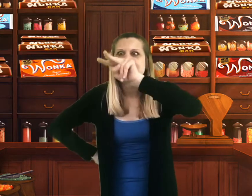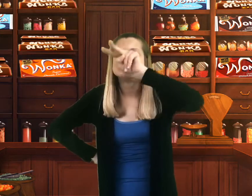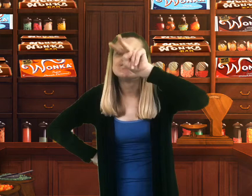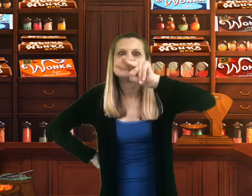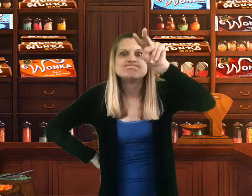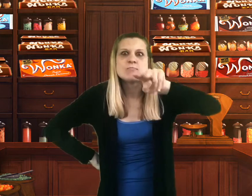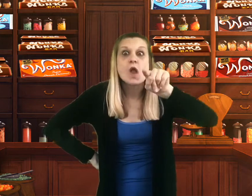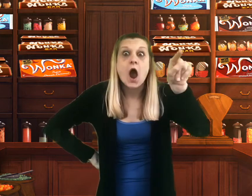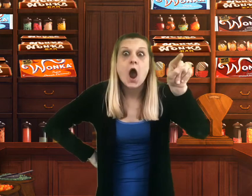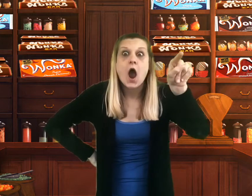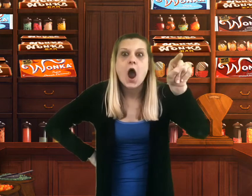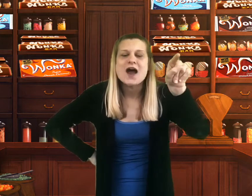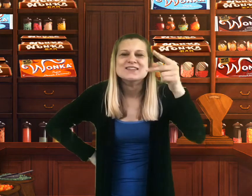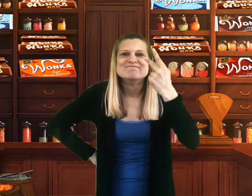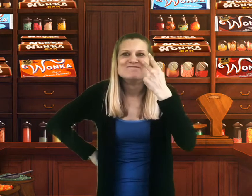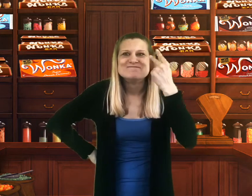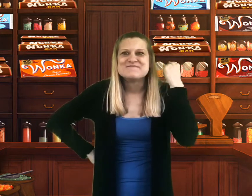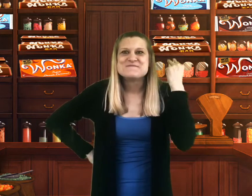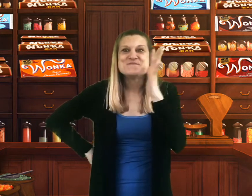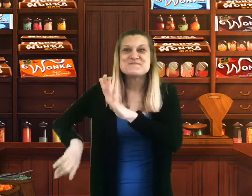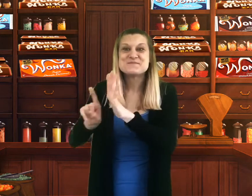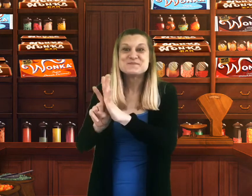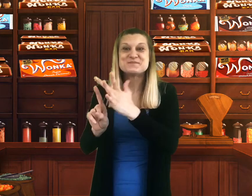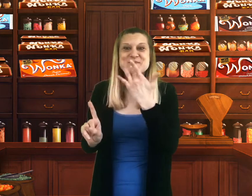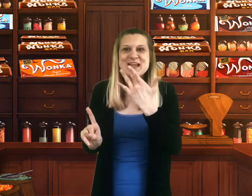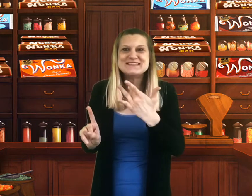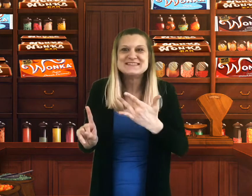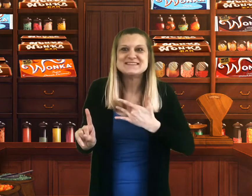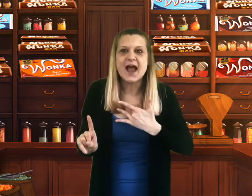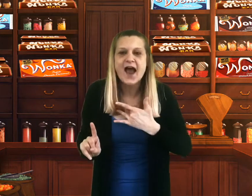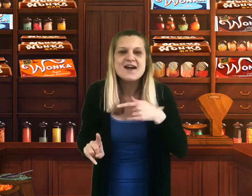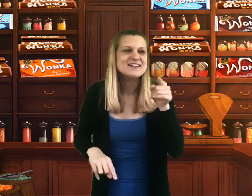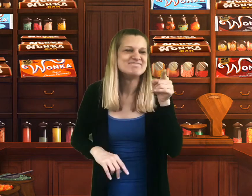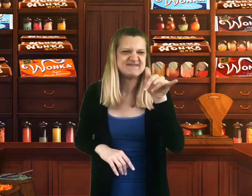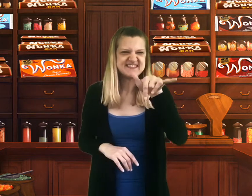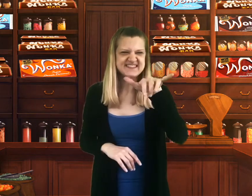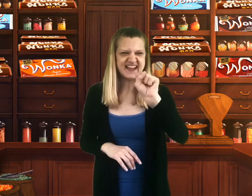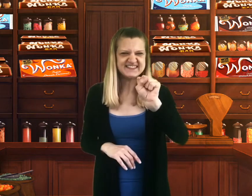He skimmed through the shelves of candy bars, and then he spotted it. He remembered how much he had loved the one he had on his birthday.